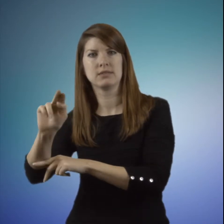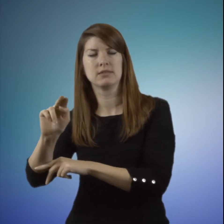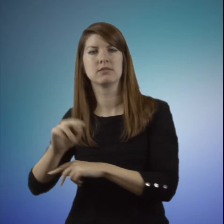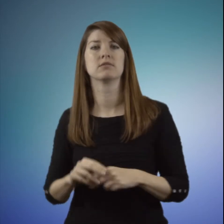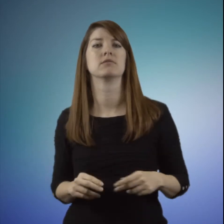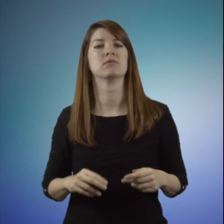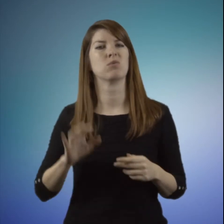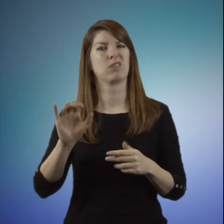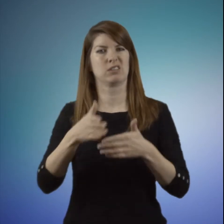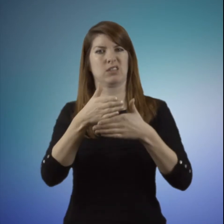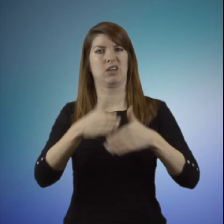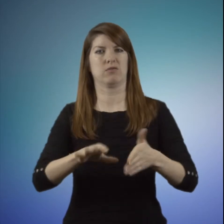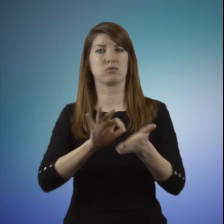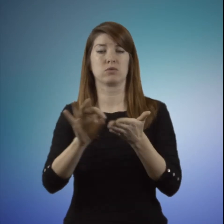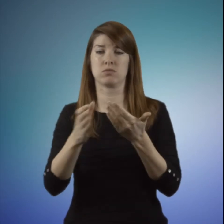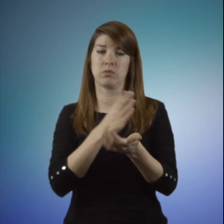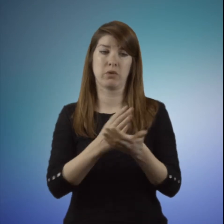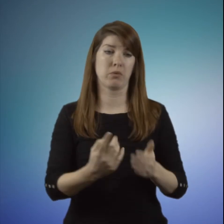Whether it be for one person or for a group.